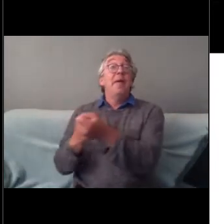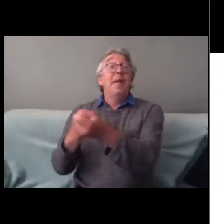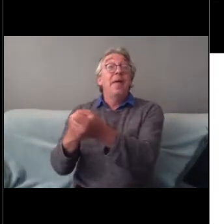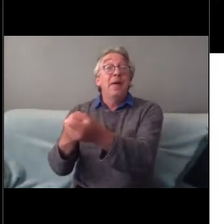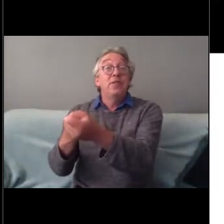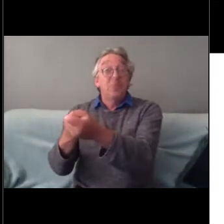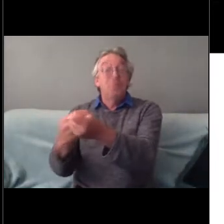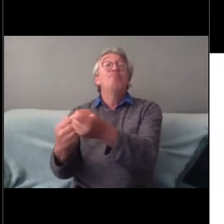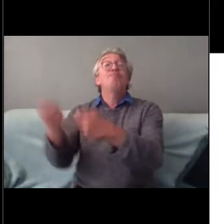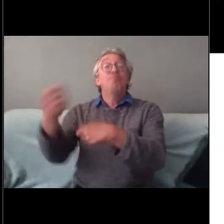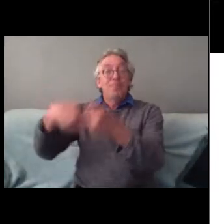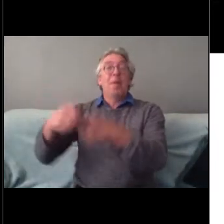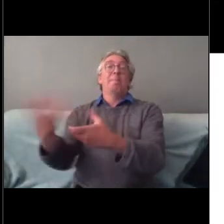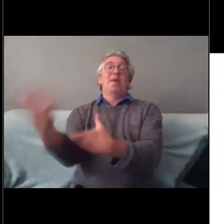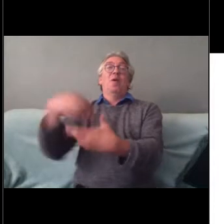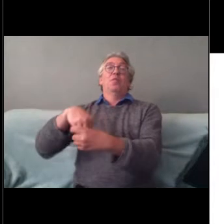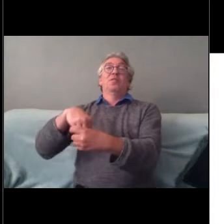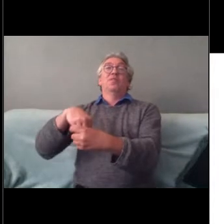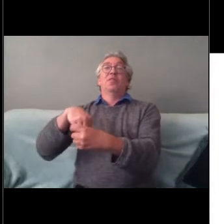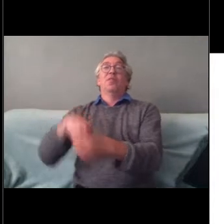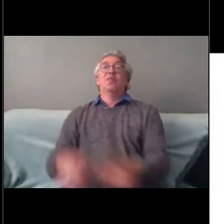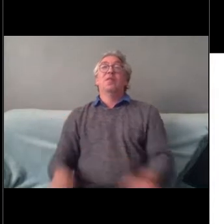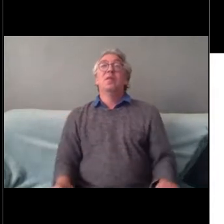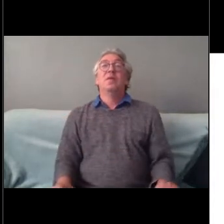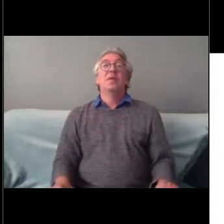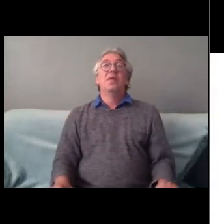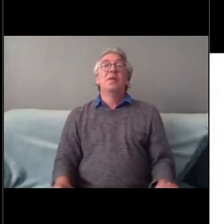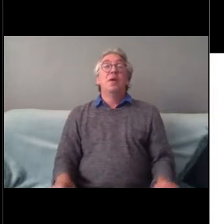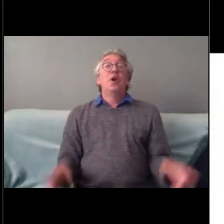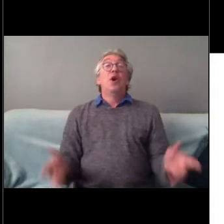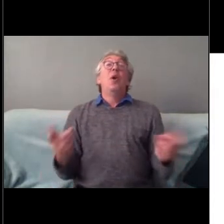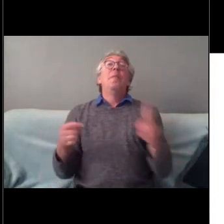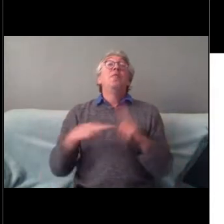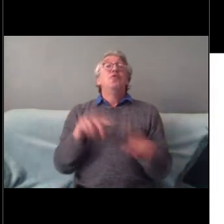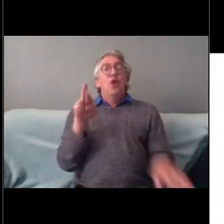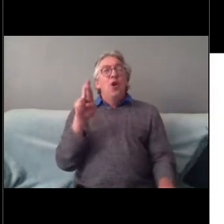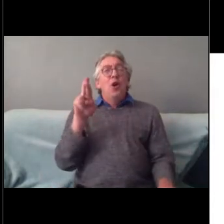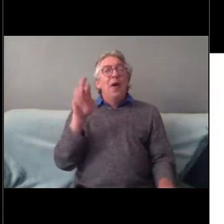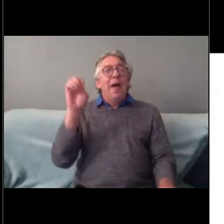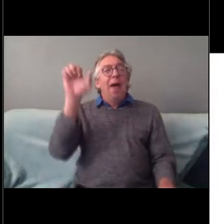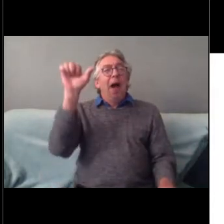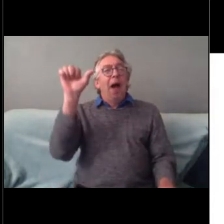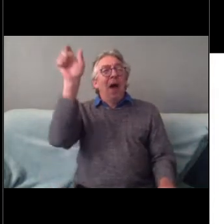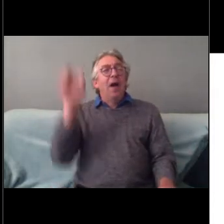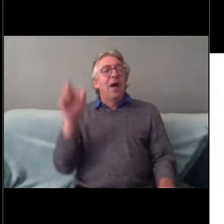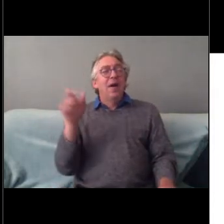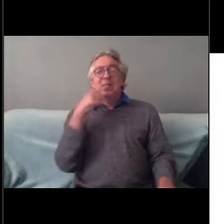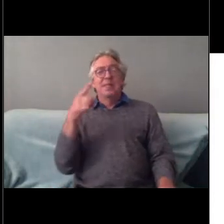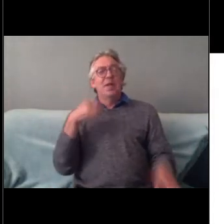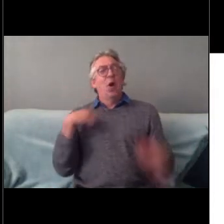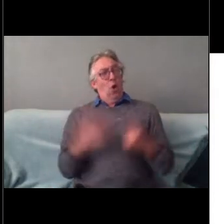As Rea already mentioned, we have three main objectives in our project